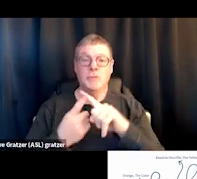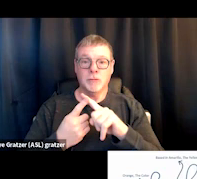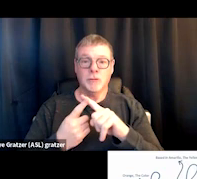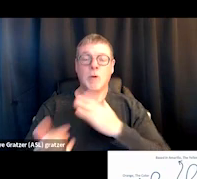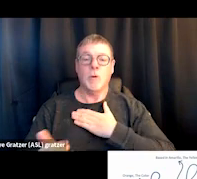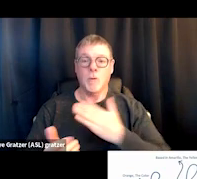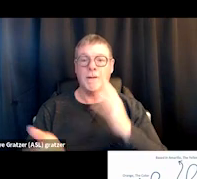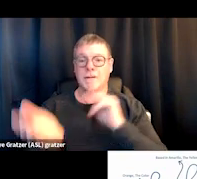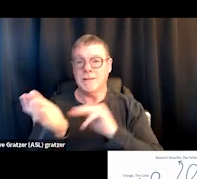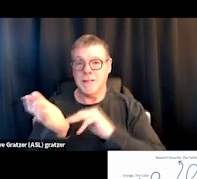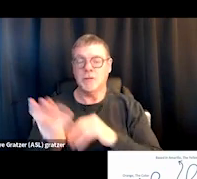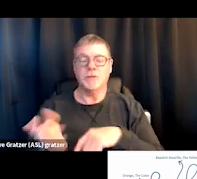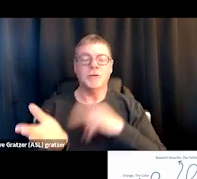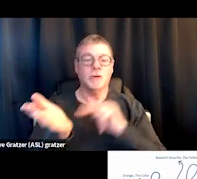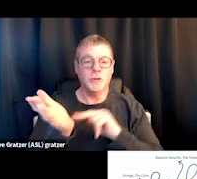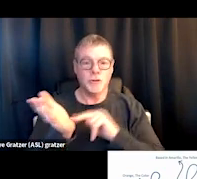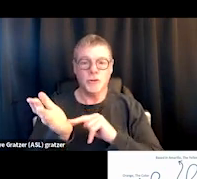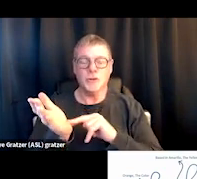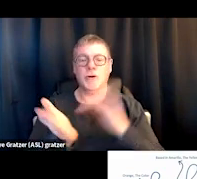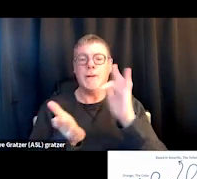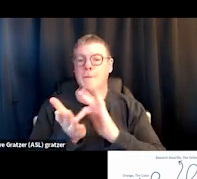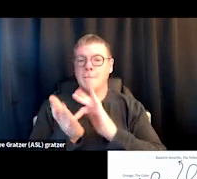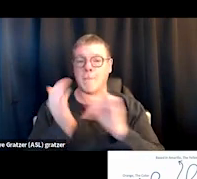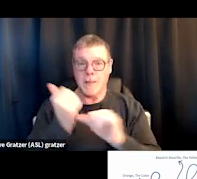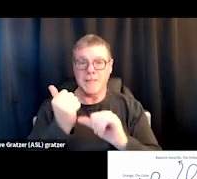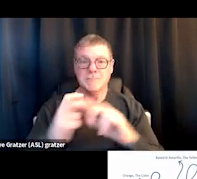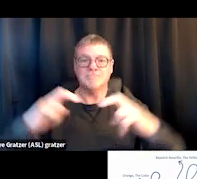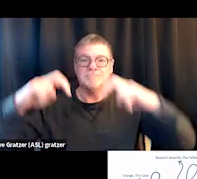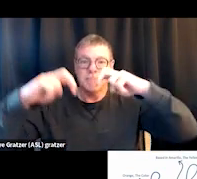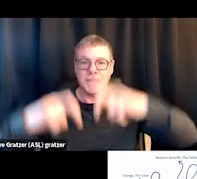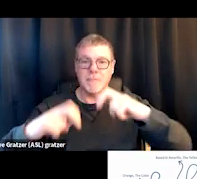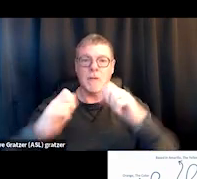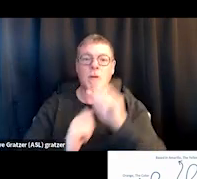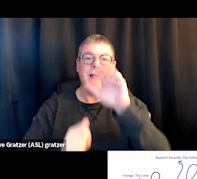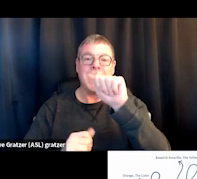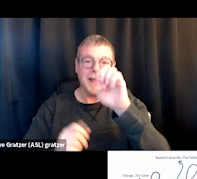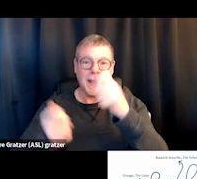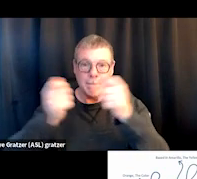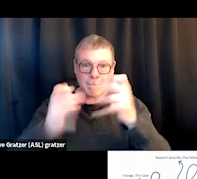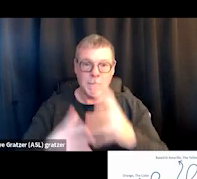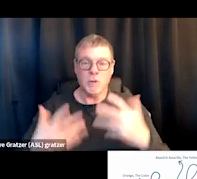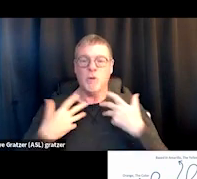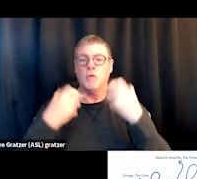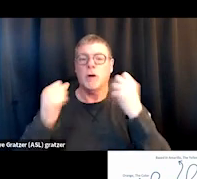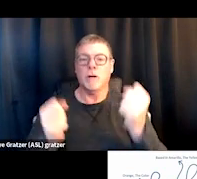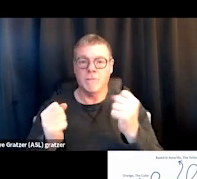and a nurse or a medical assistant to sit down with a case manager and a recovery coach and a peer specialist